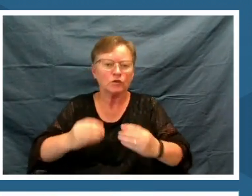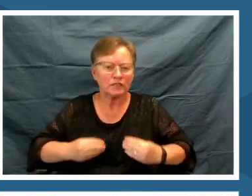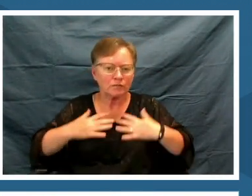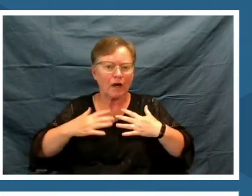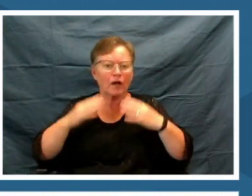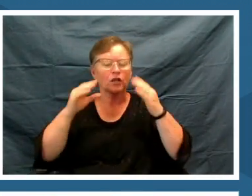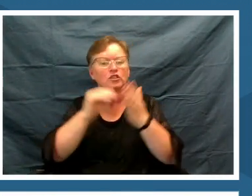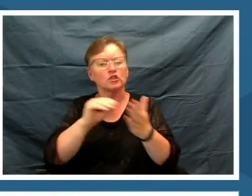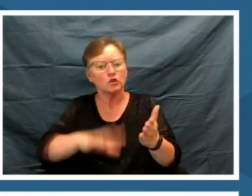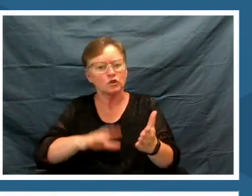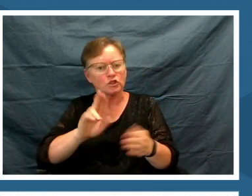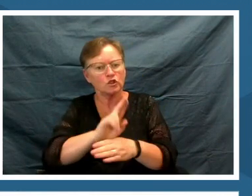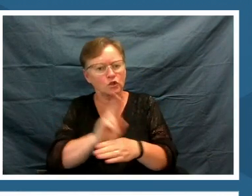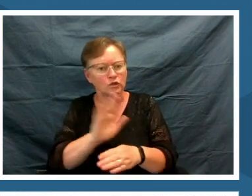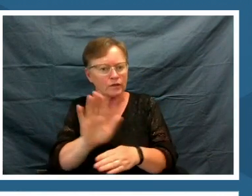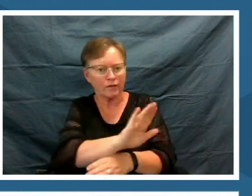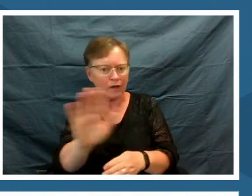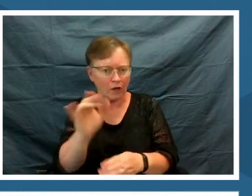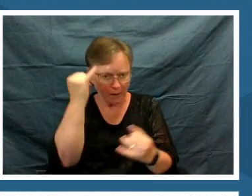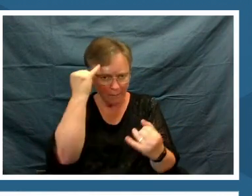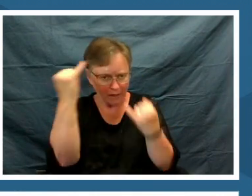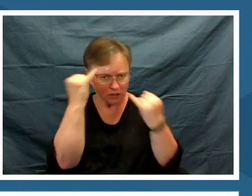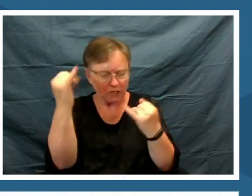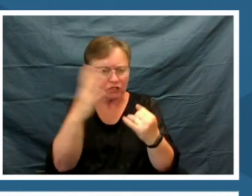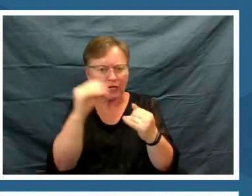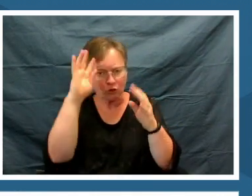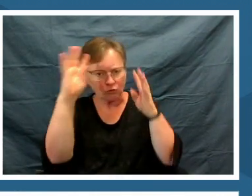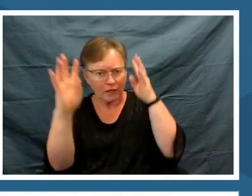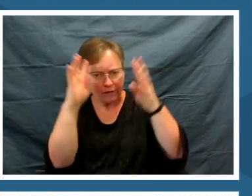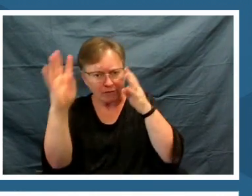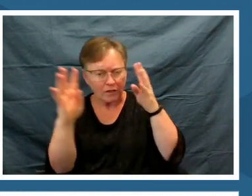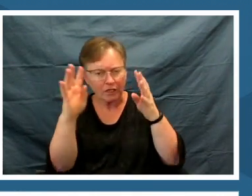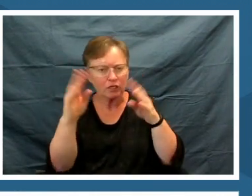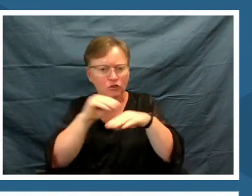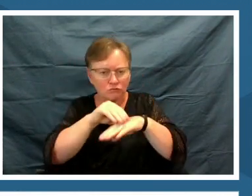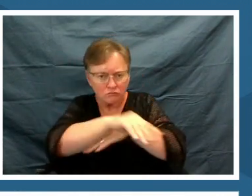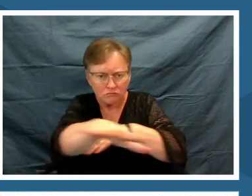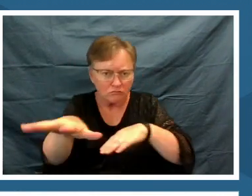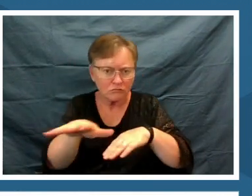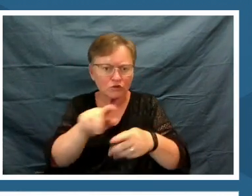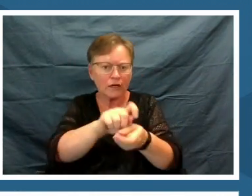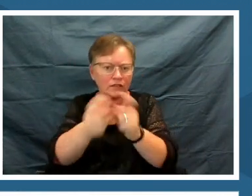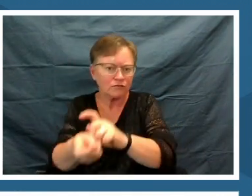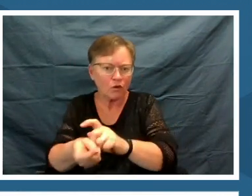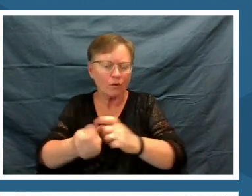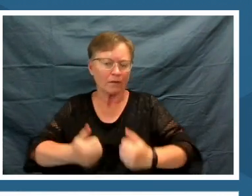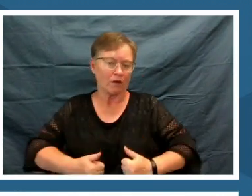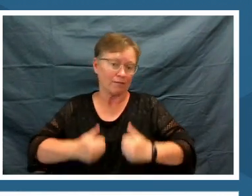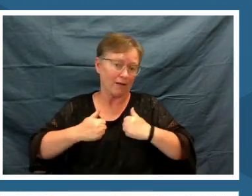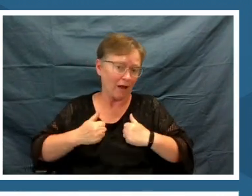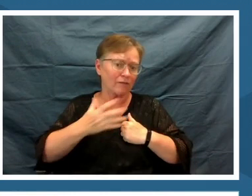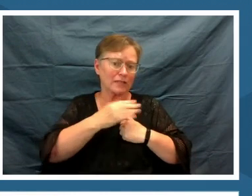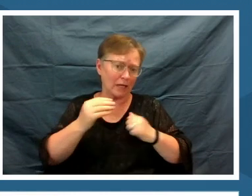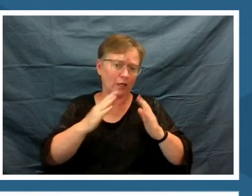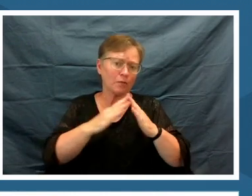um to transform their lives their communities their families and industries